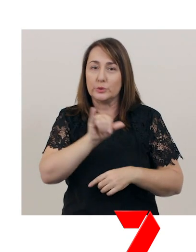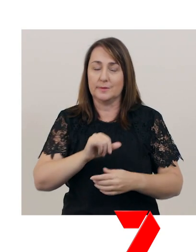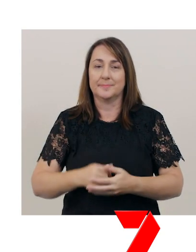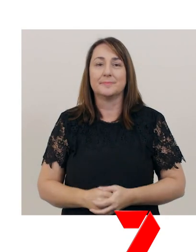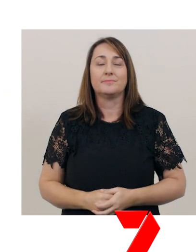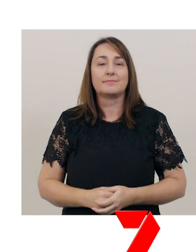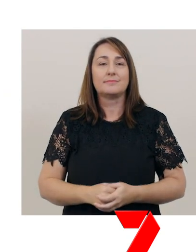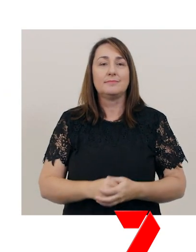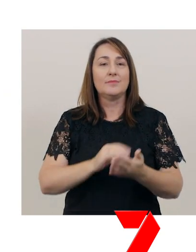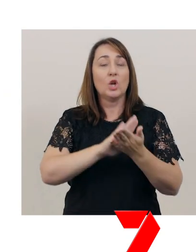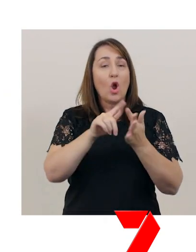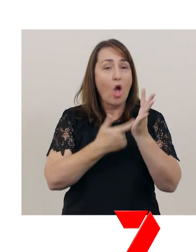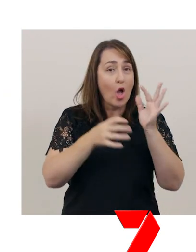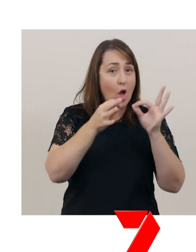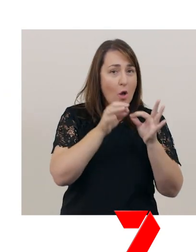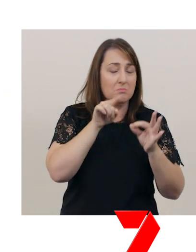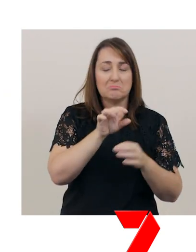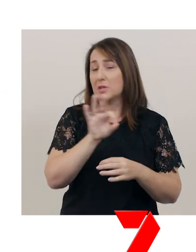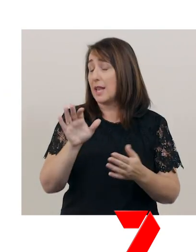'Herb, the Unhappy Hippo'.